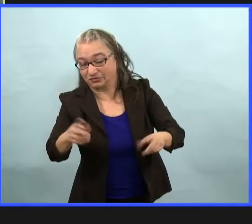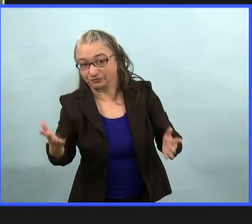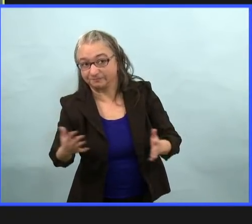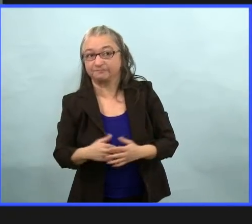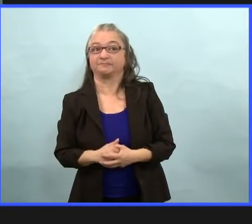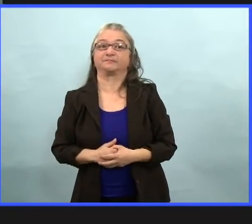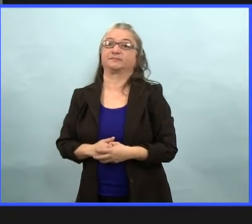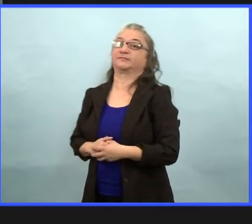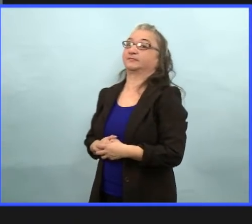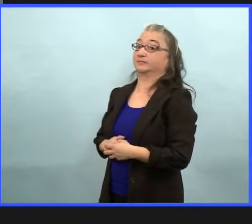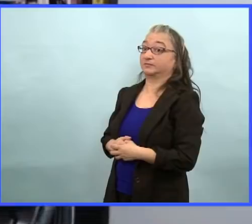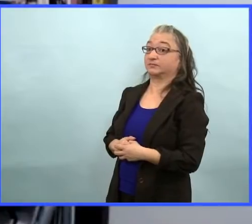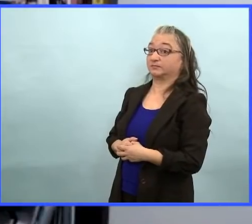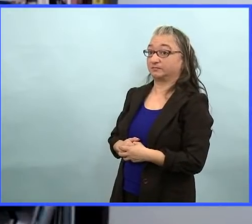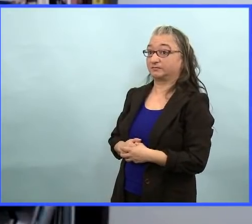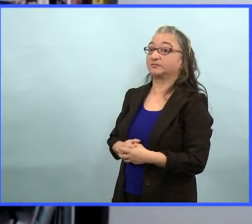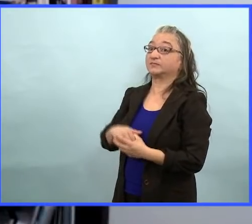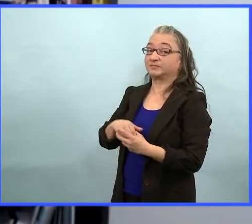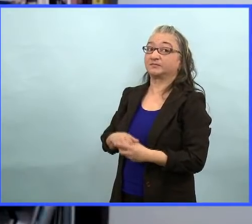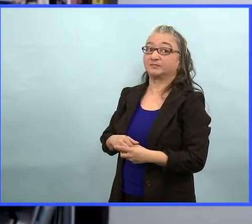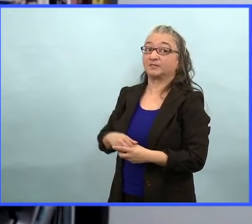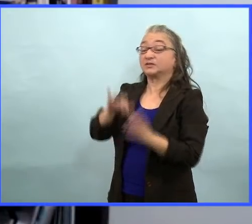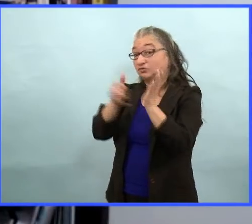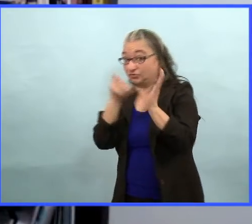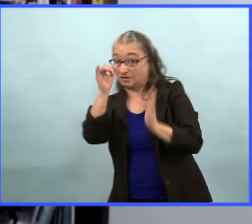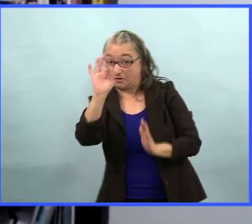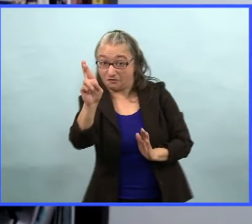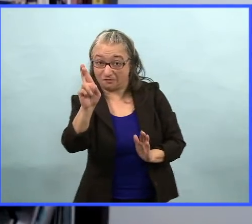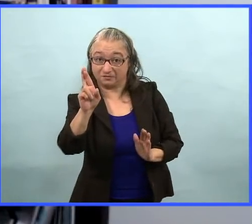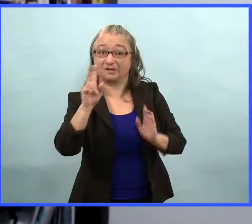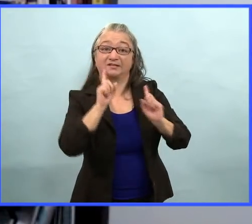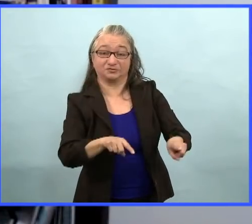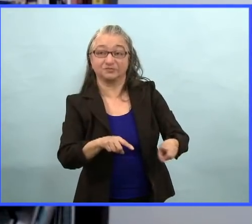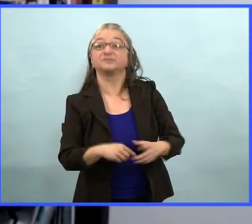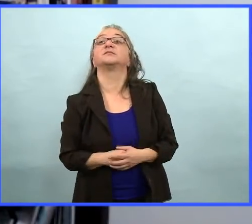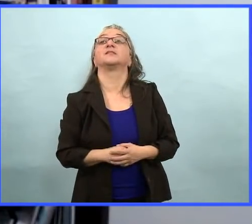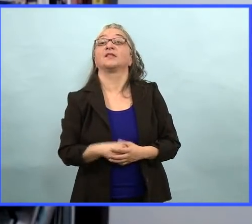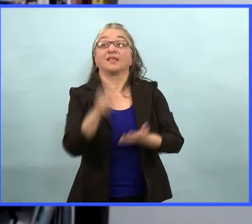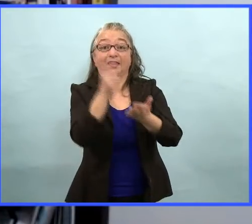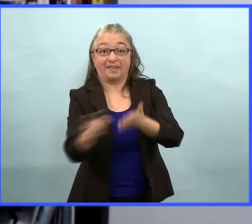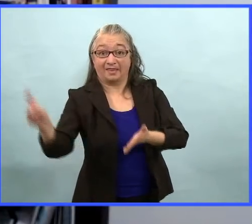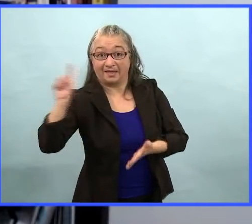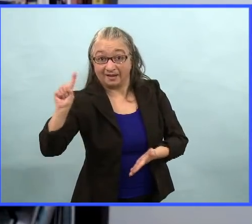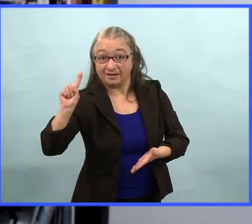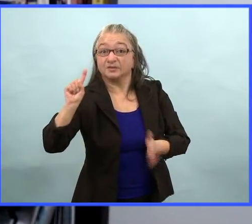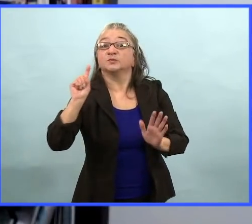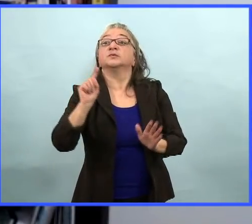sure i and i i know that this question was asked of dr russon last week as well um and